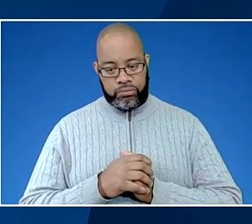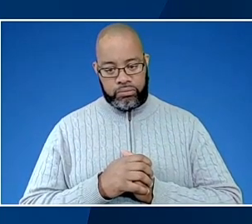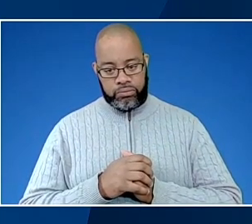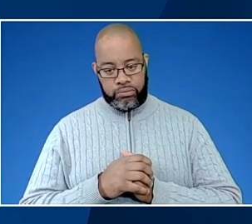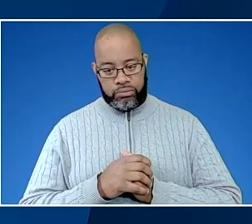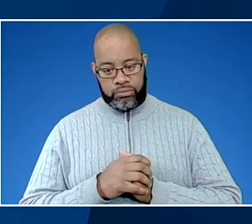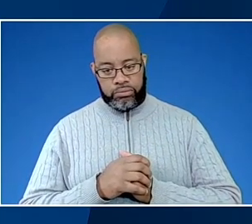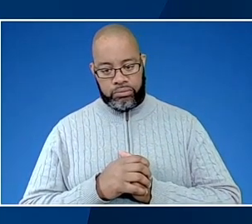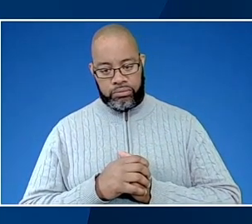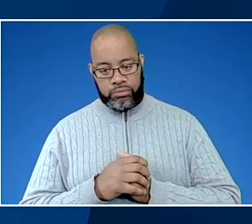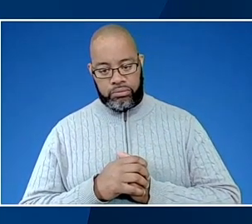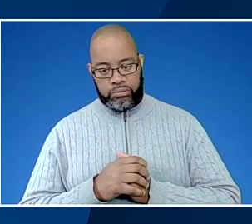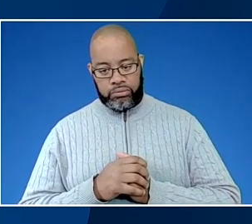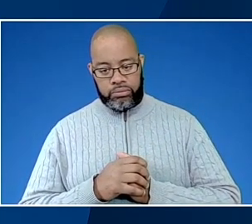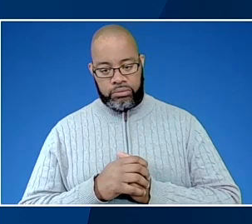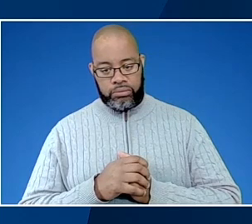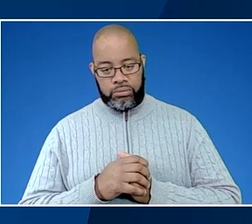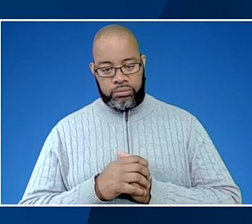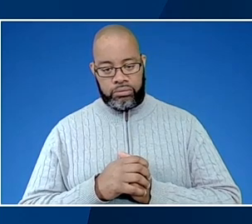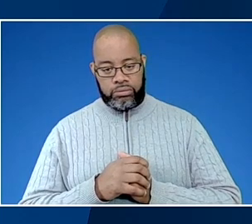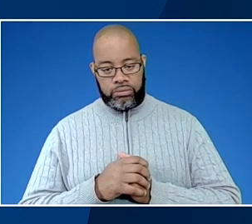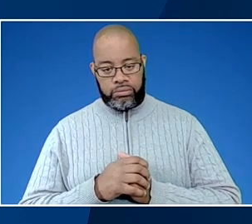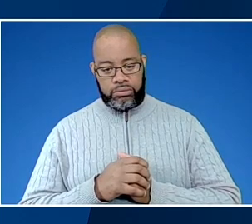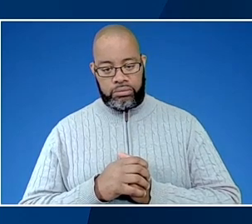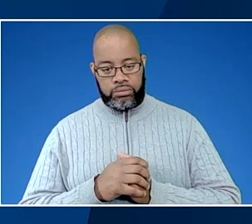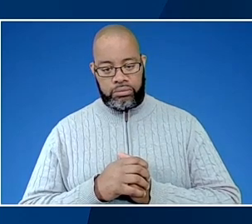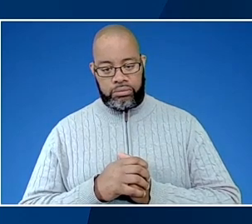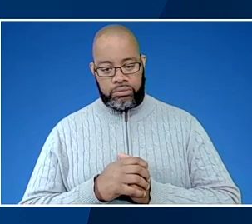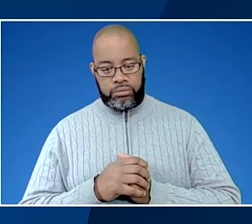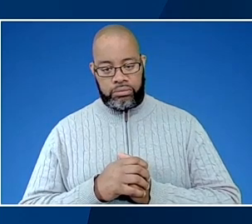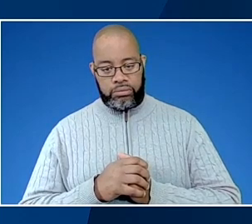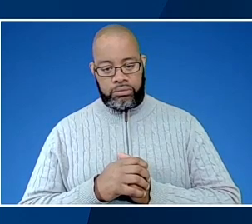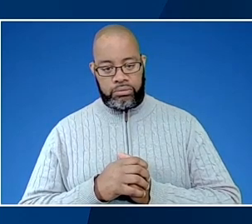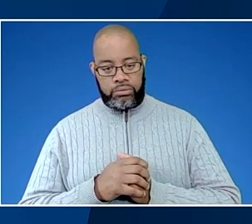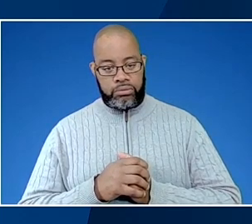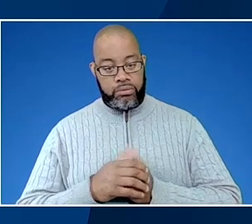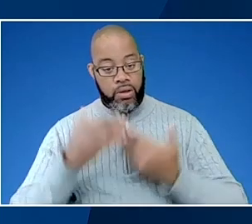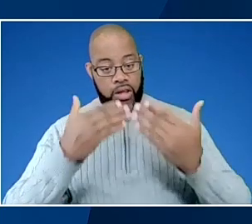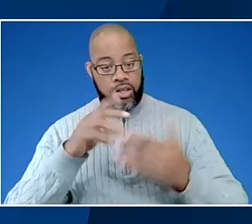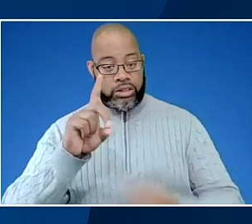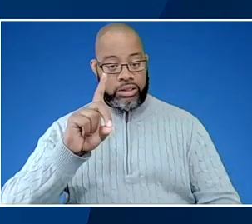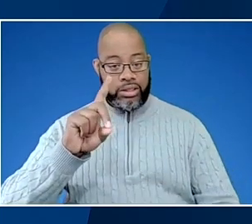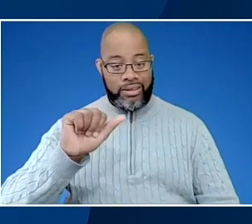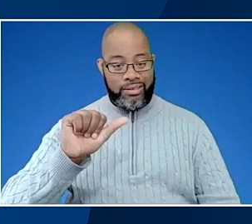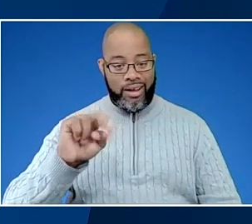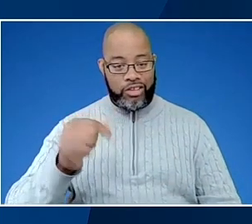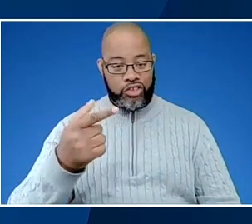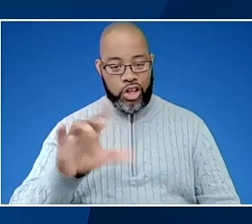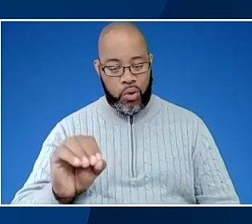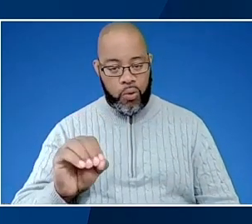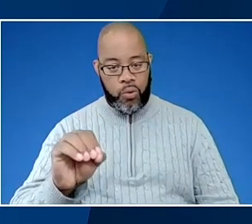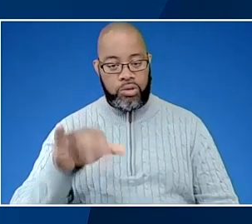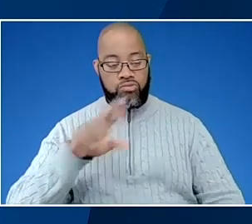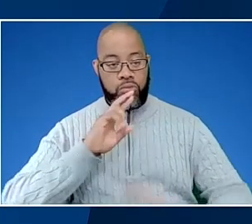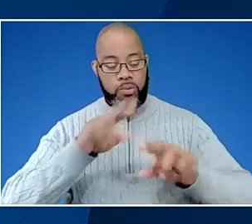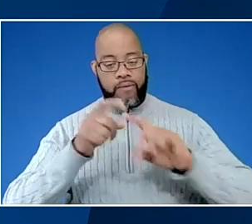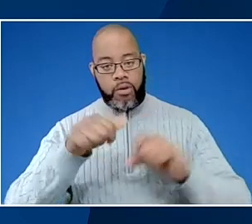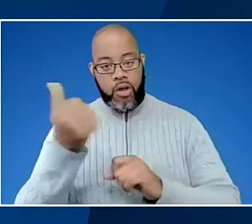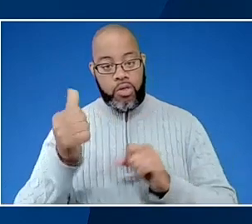Okay. Thank you, D'Angelo. Was there a report out from the other caucus or anything else the other